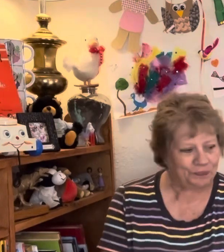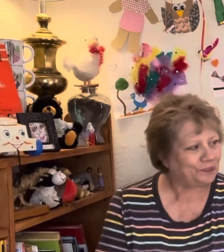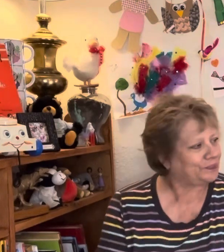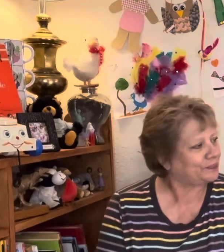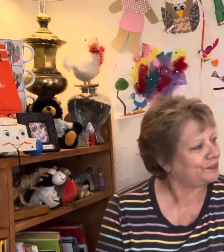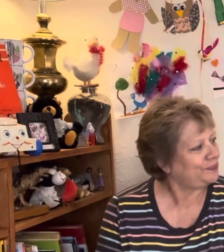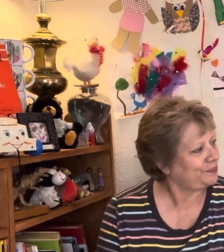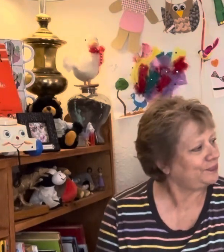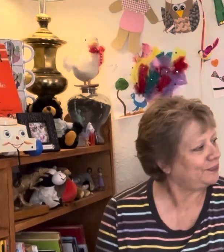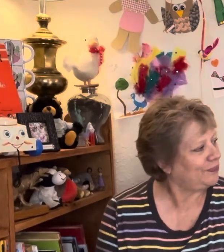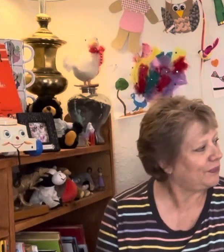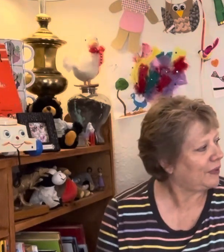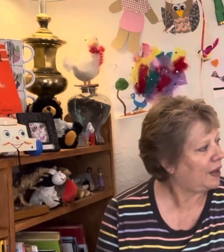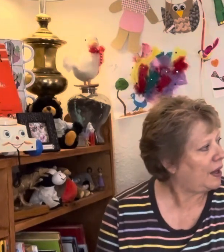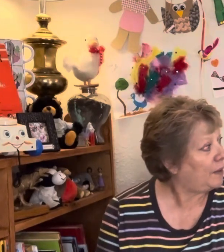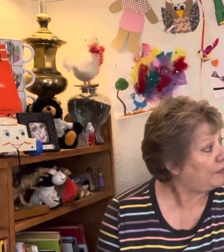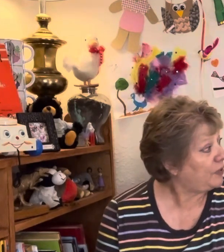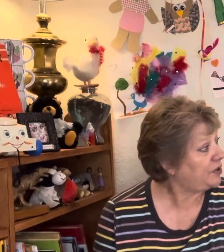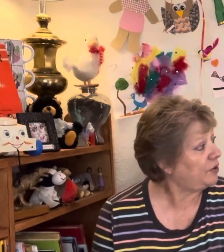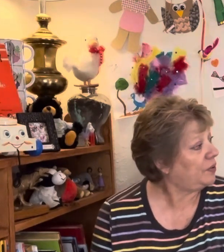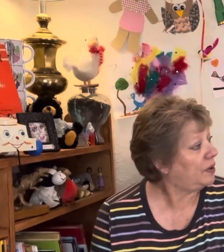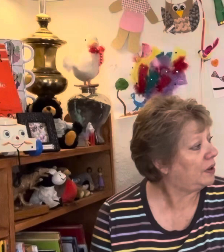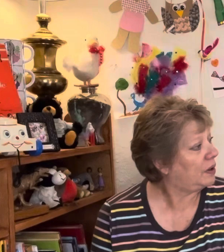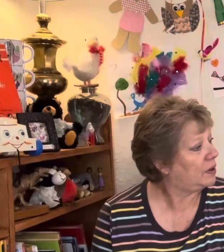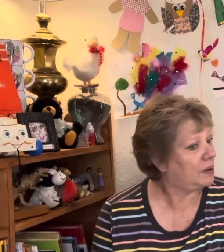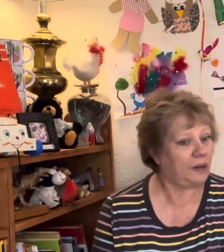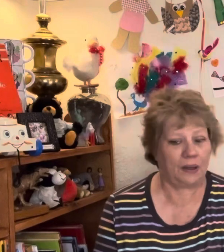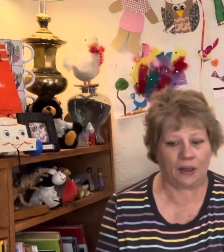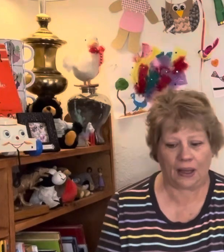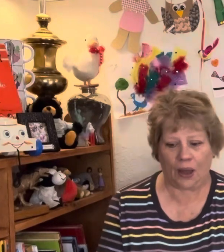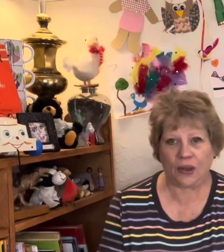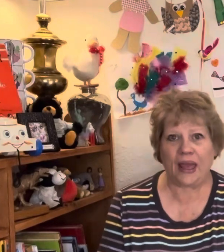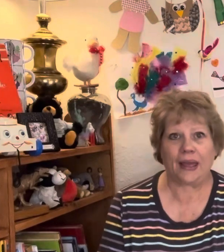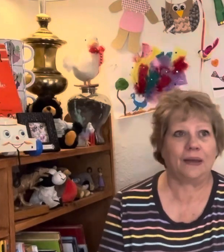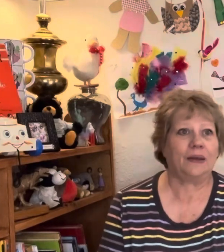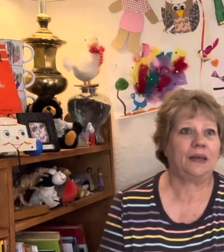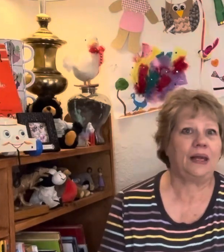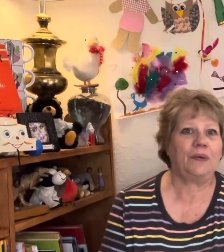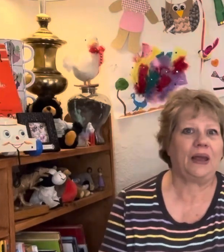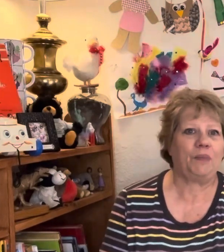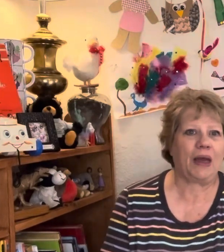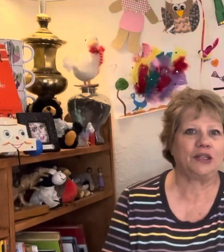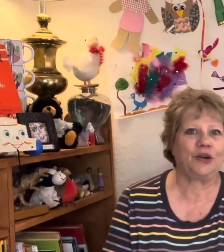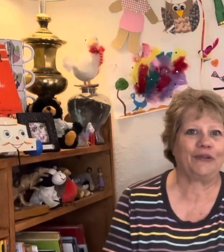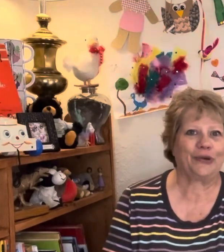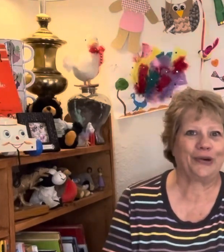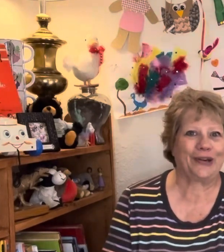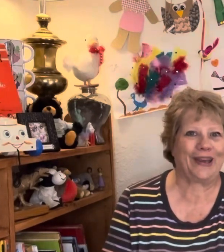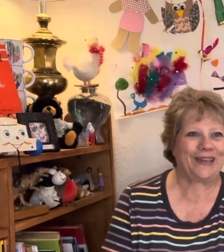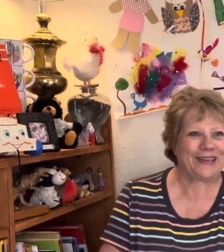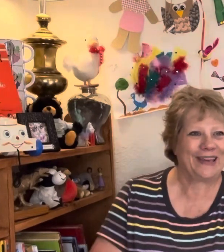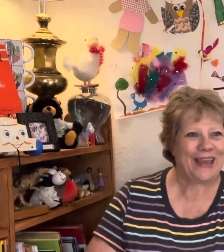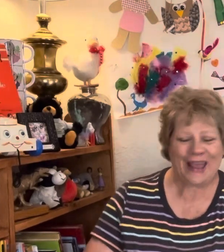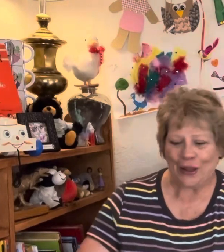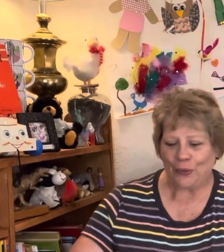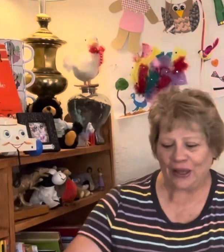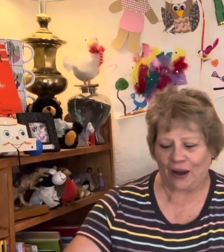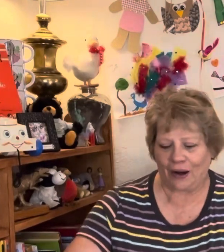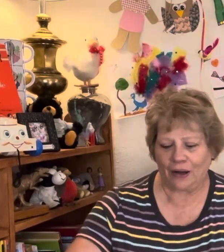from Scotland, too. We have that in common! BARB: We do! BUSTER: WOOOOOO! BARB: Okay! Anyway. Back to Craft Corner, guys. BUSTER: Sorry. BARB: We are,